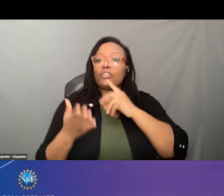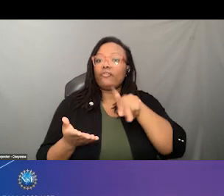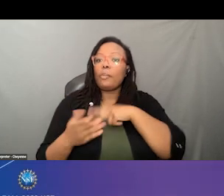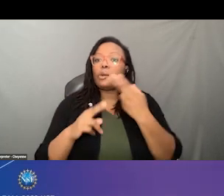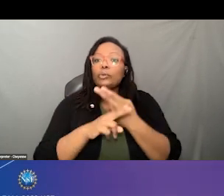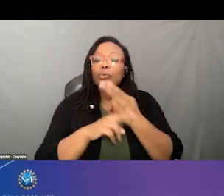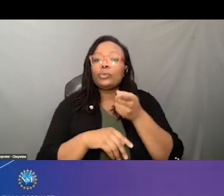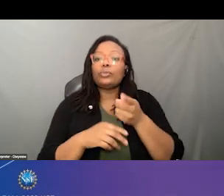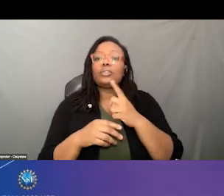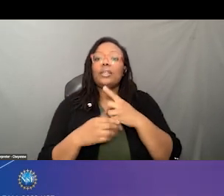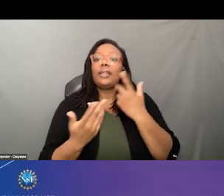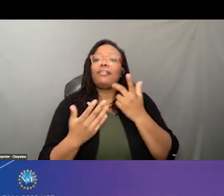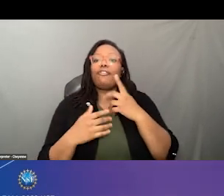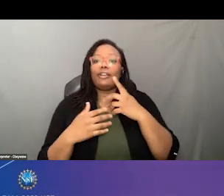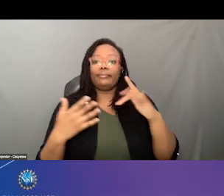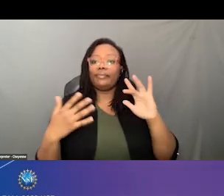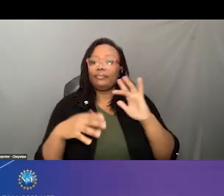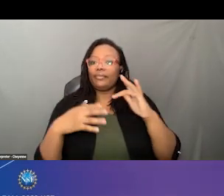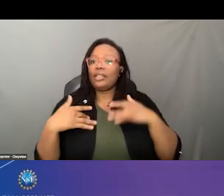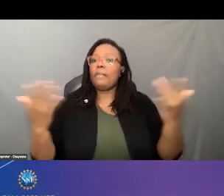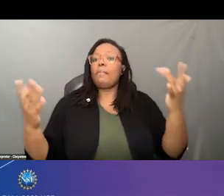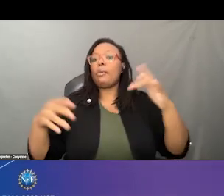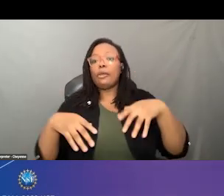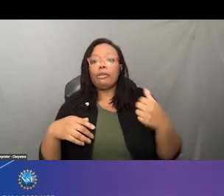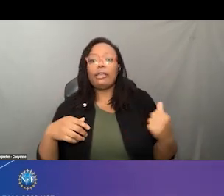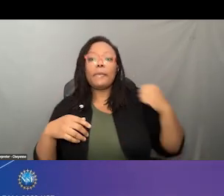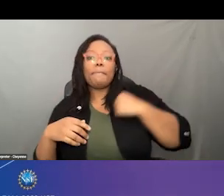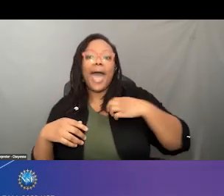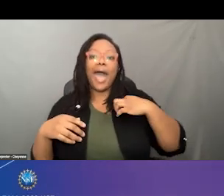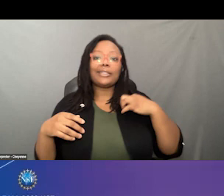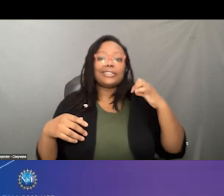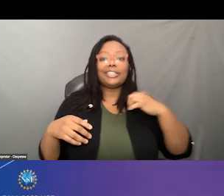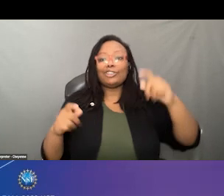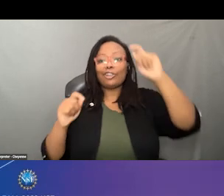That's where the memorabilia and the totes and the t-shirts and the hats,